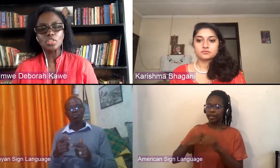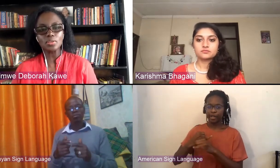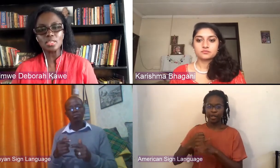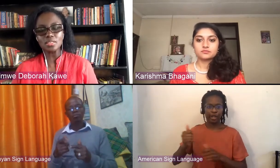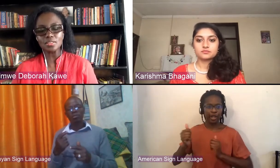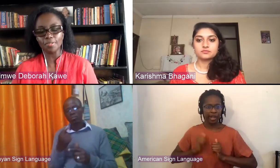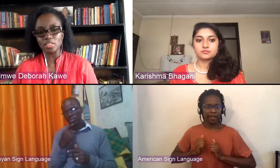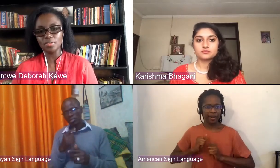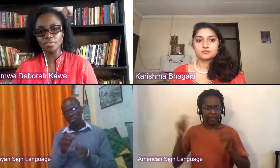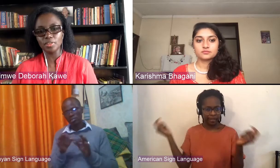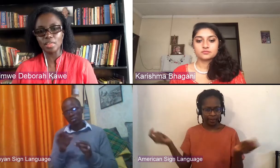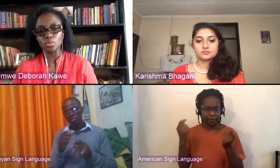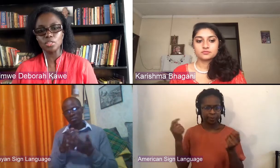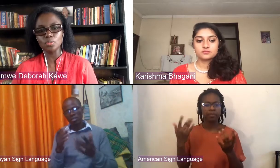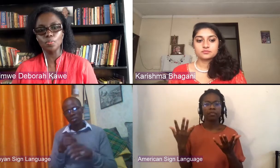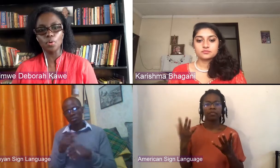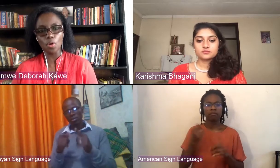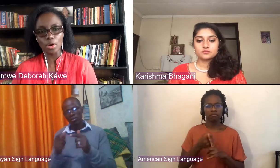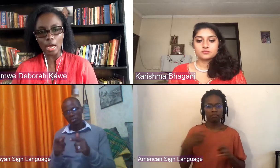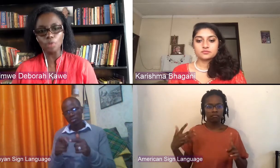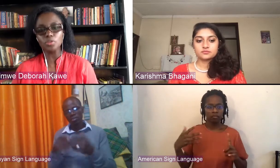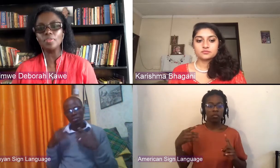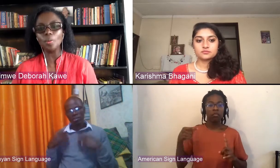So this is a festival that was born out of the work